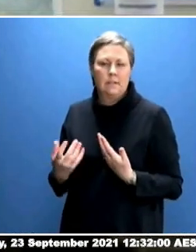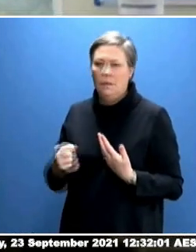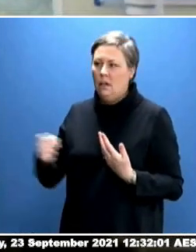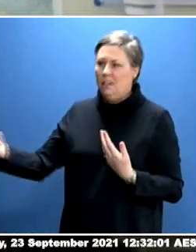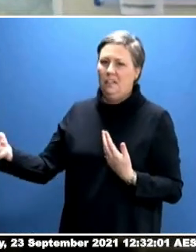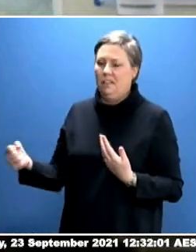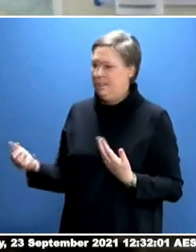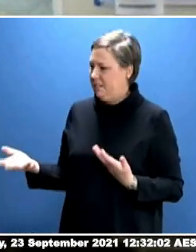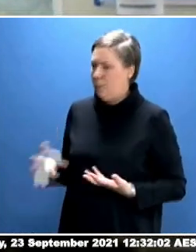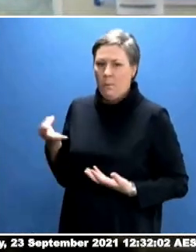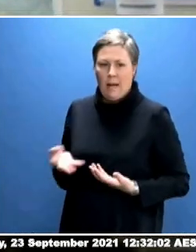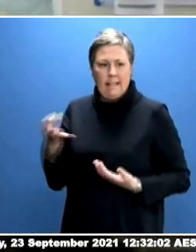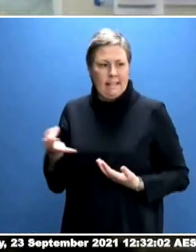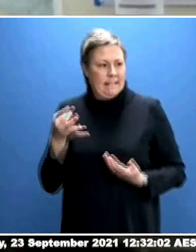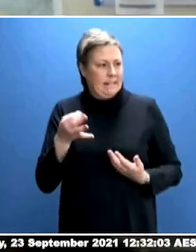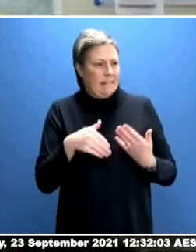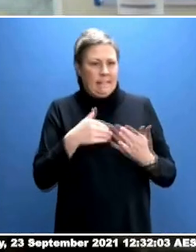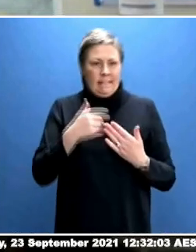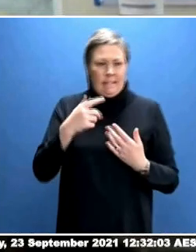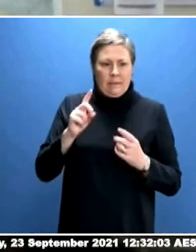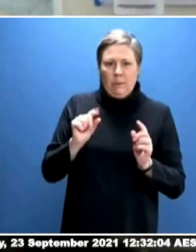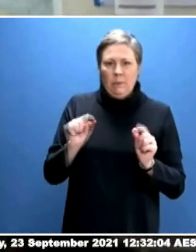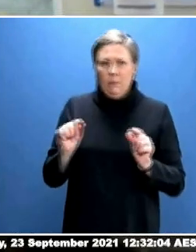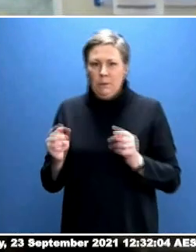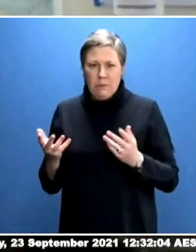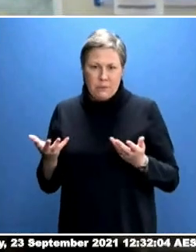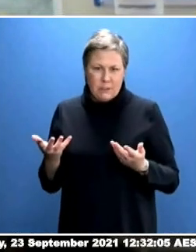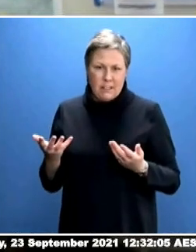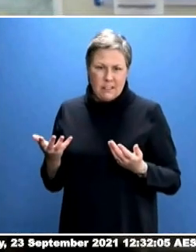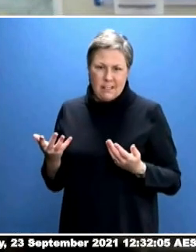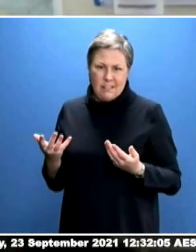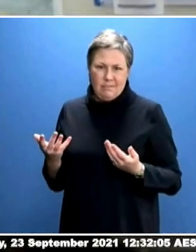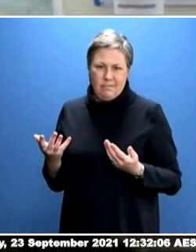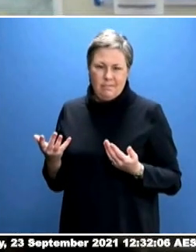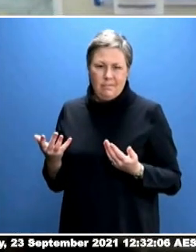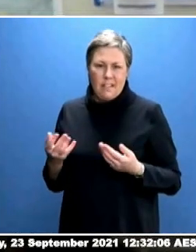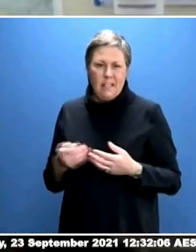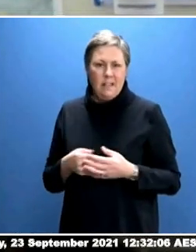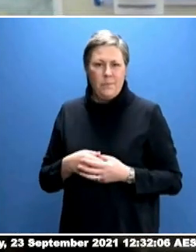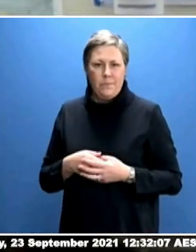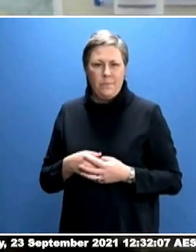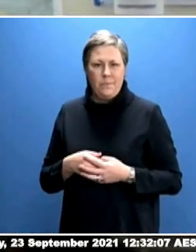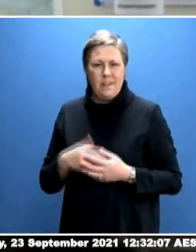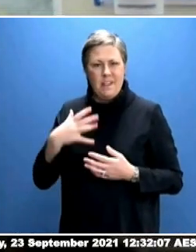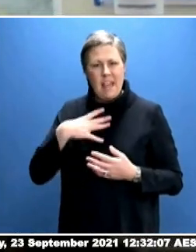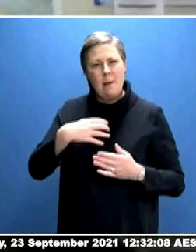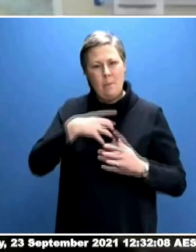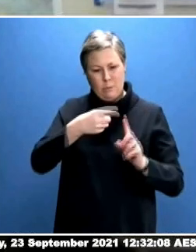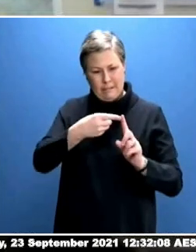with this young person", and that's sort of --- I don't think we've detailed in